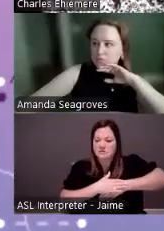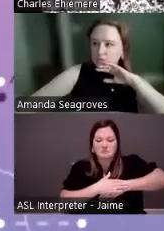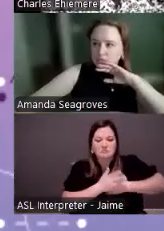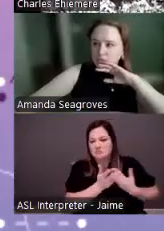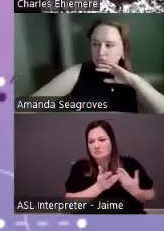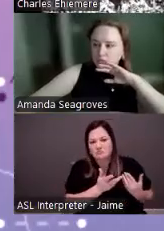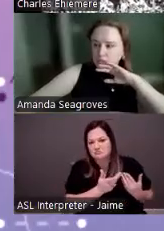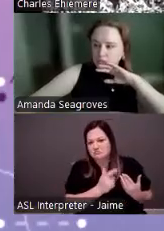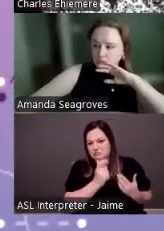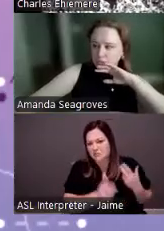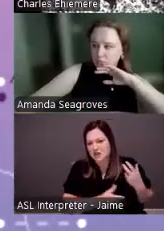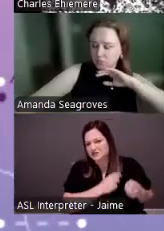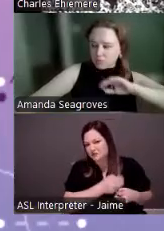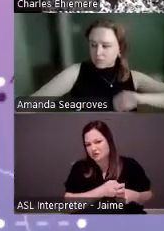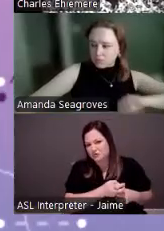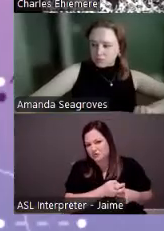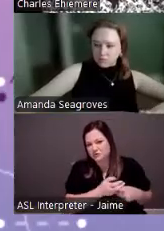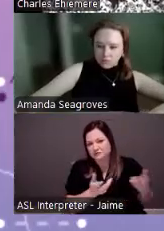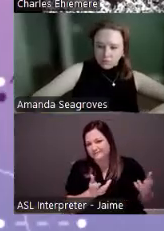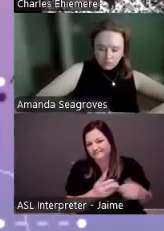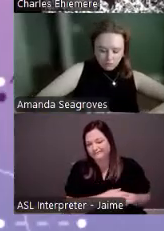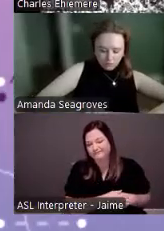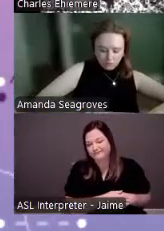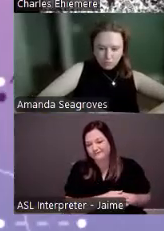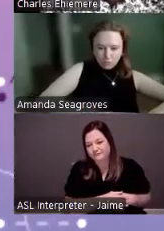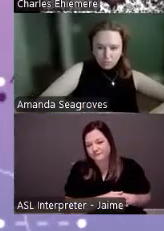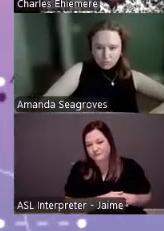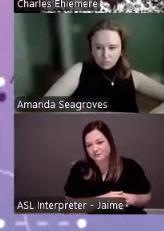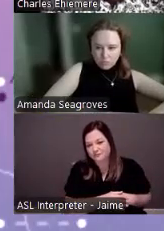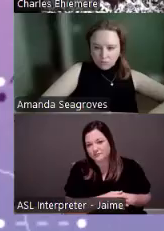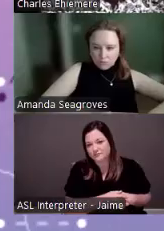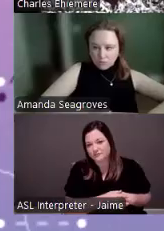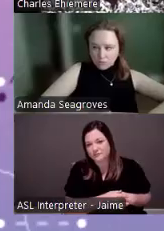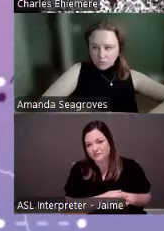It's difficult in the sense that if the leaders in the north